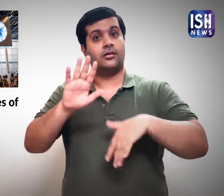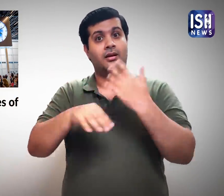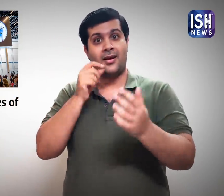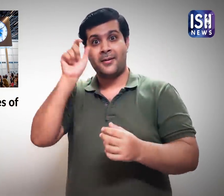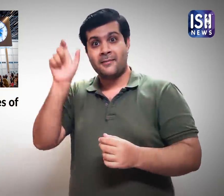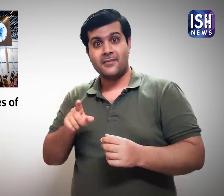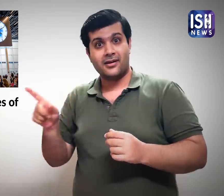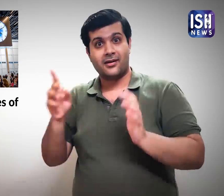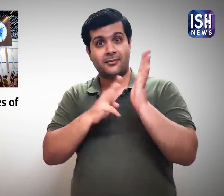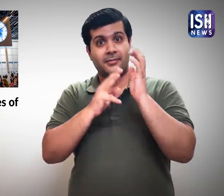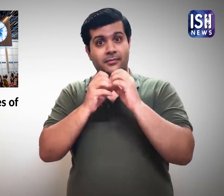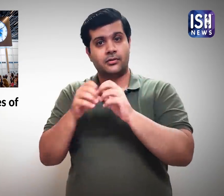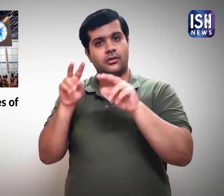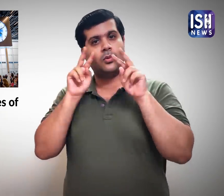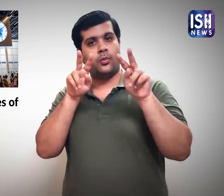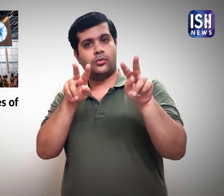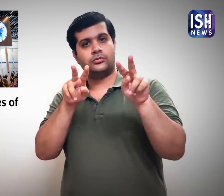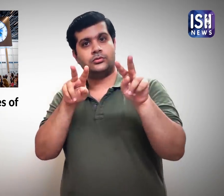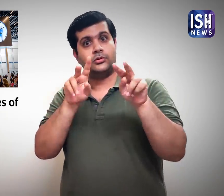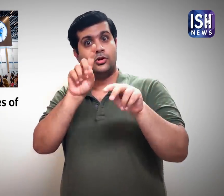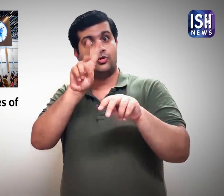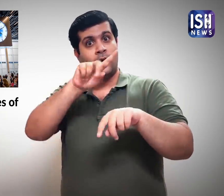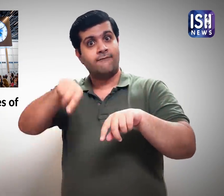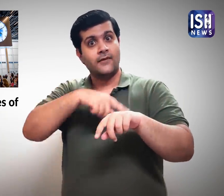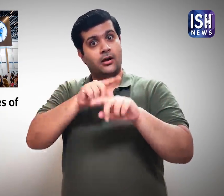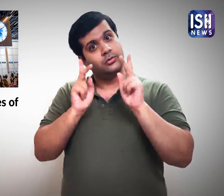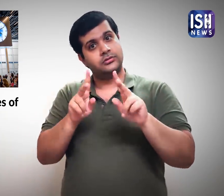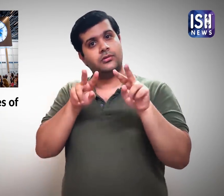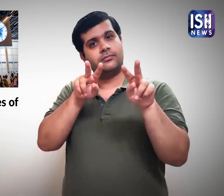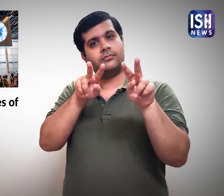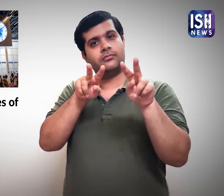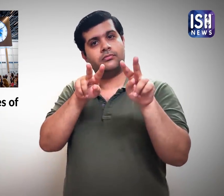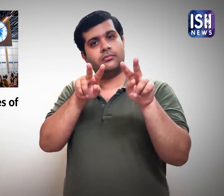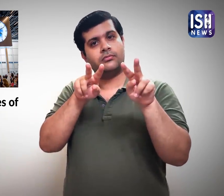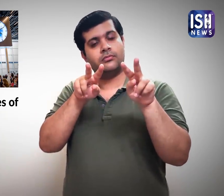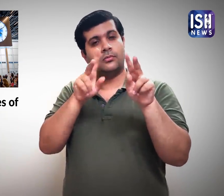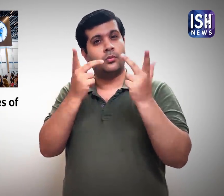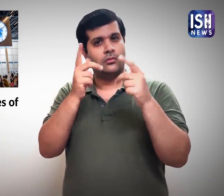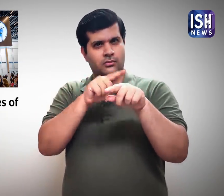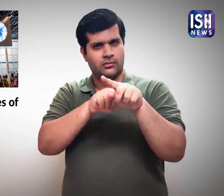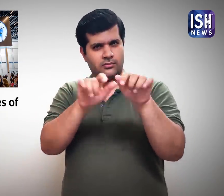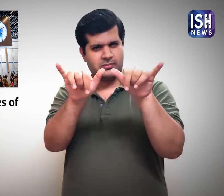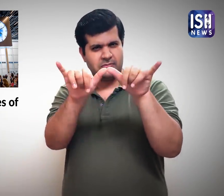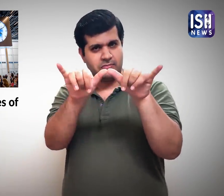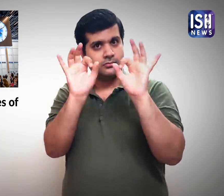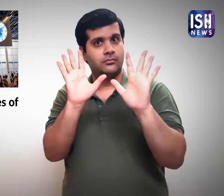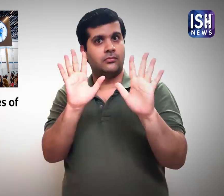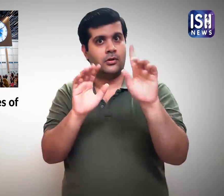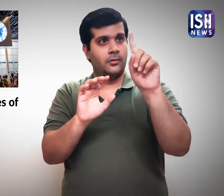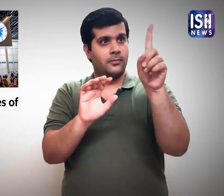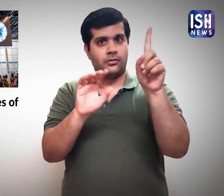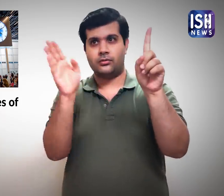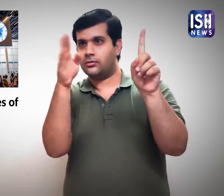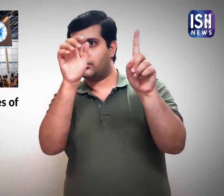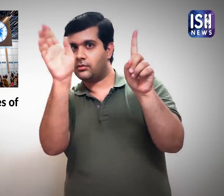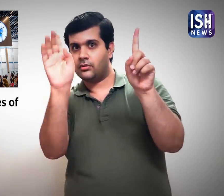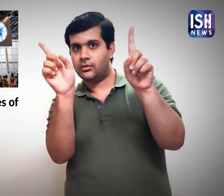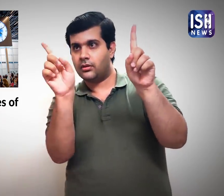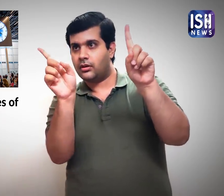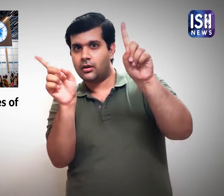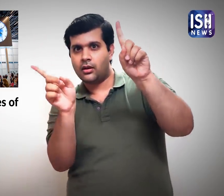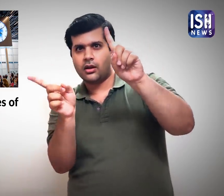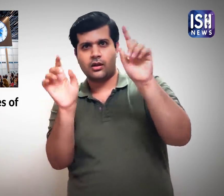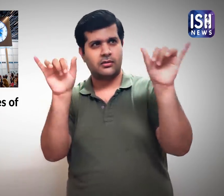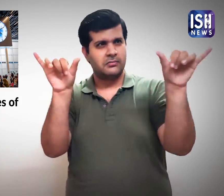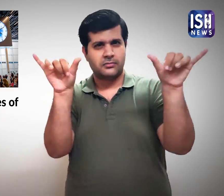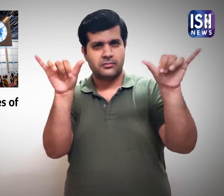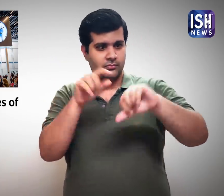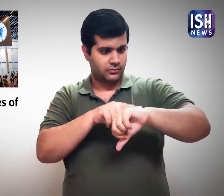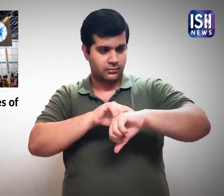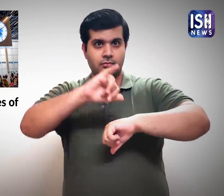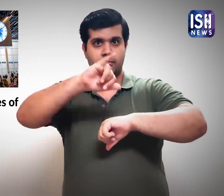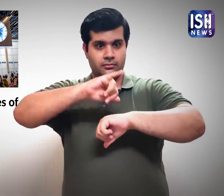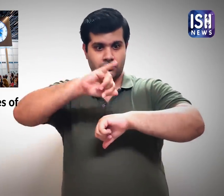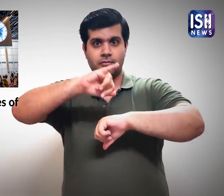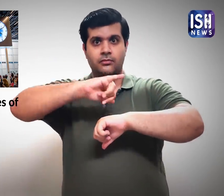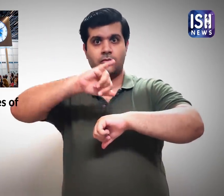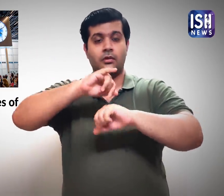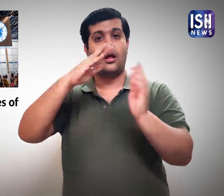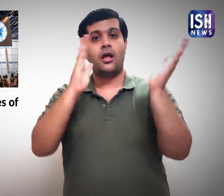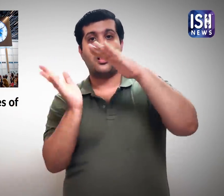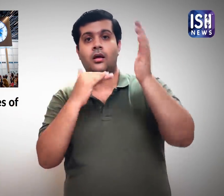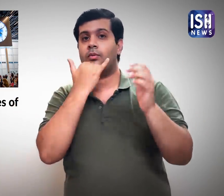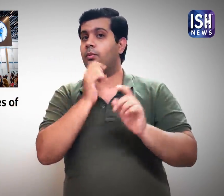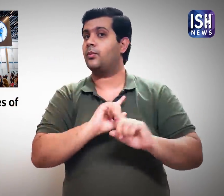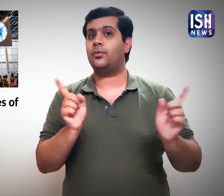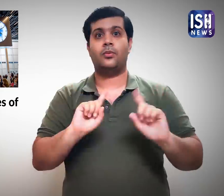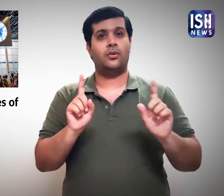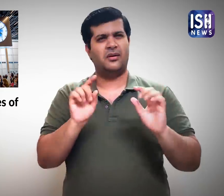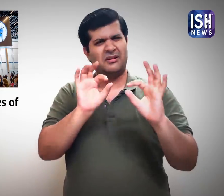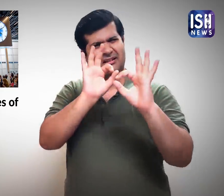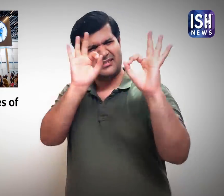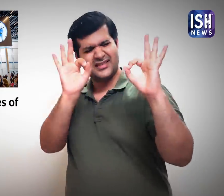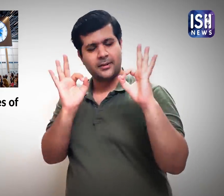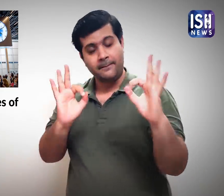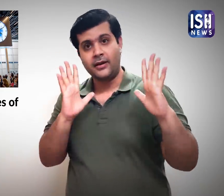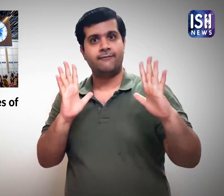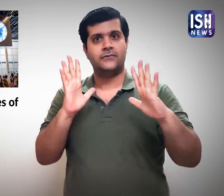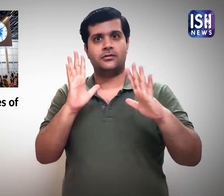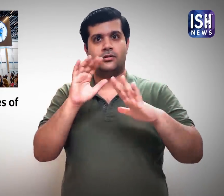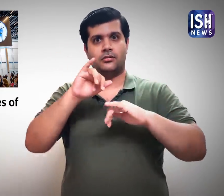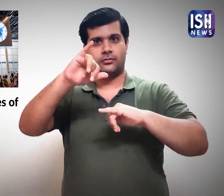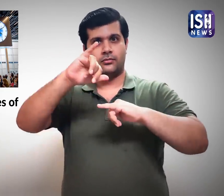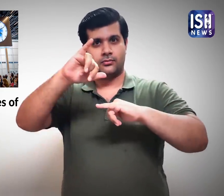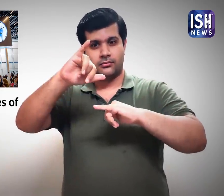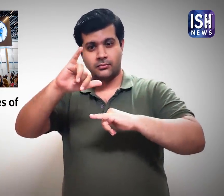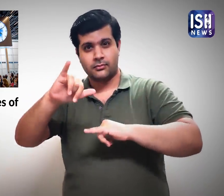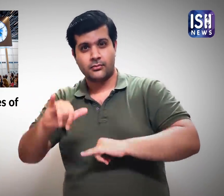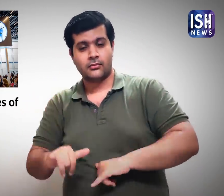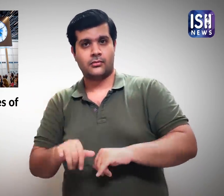Maarten Baas kept watching for 12 hours and made sure the time it took to paint the minutes were accurate.